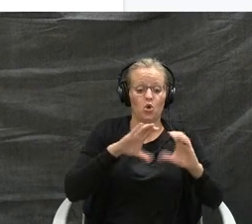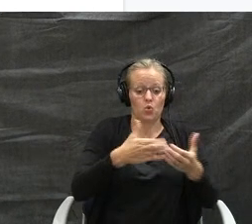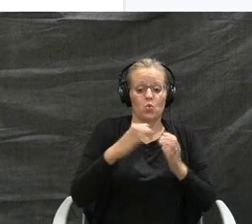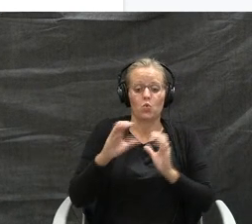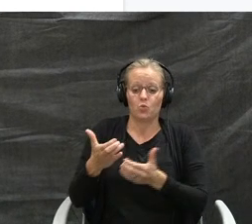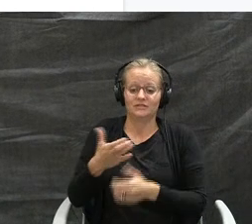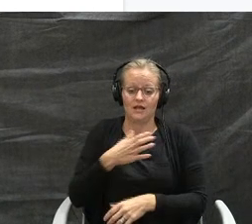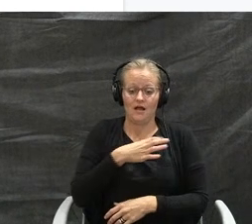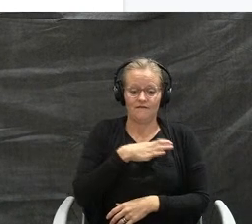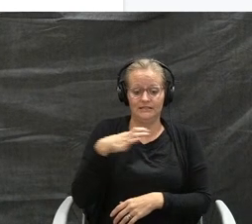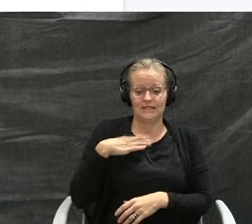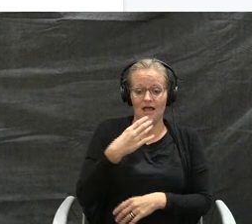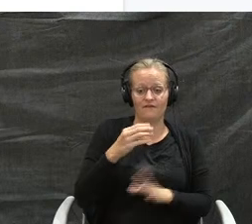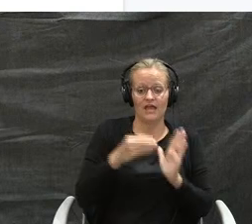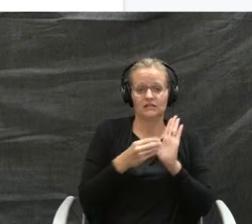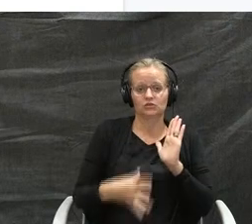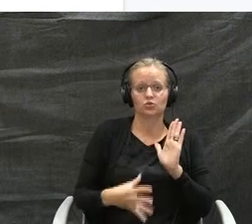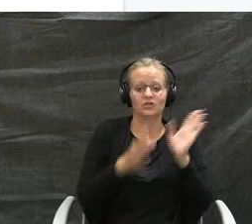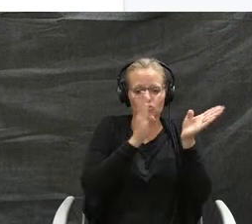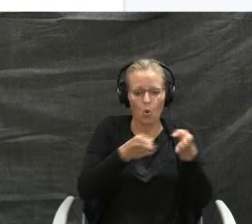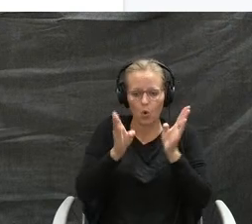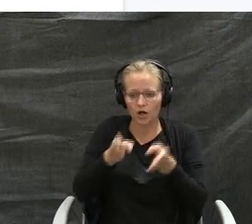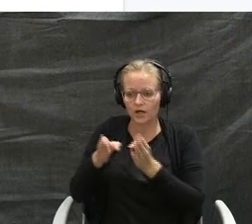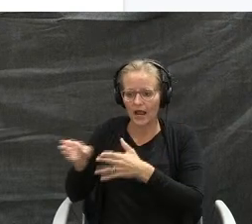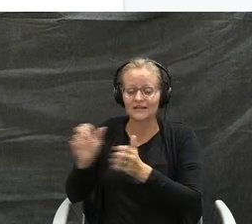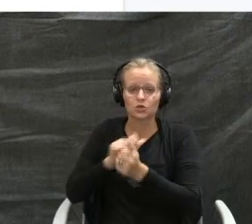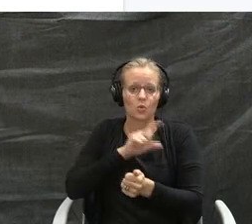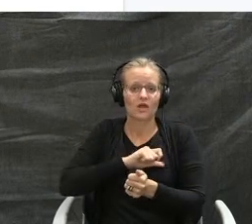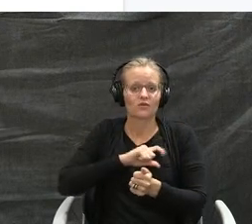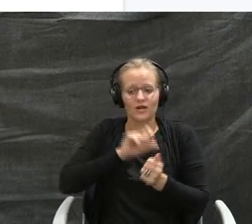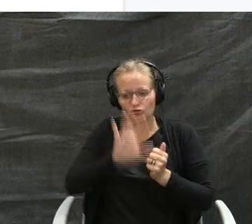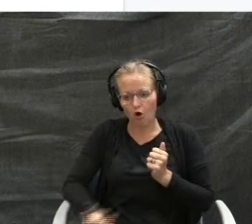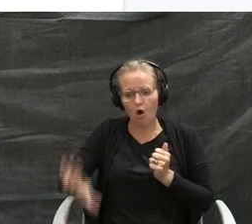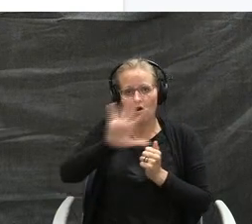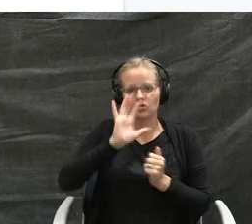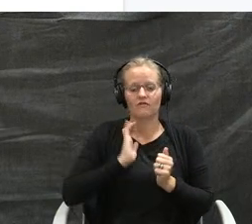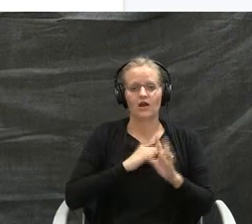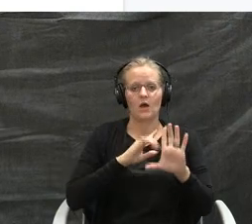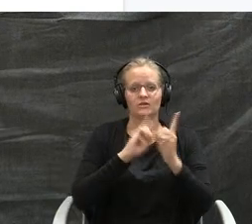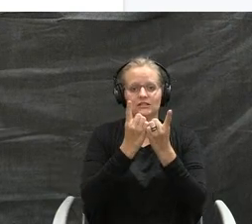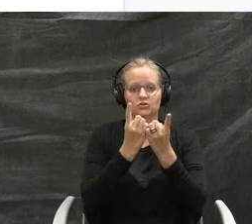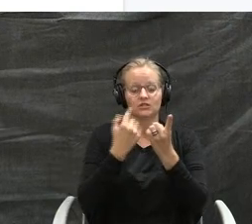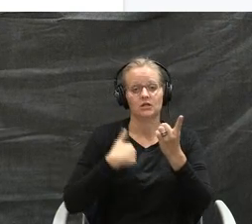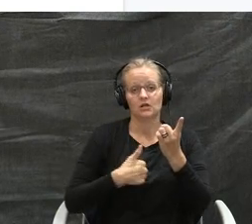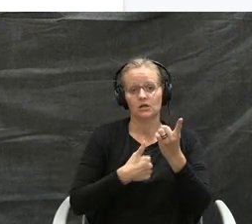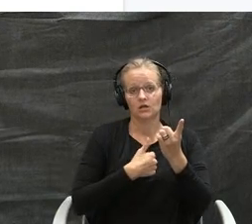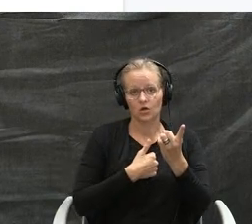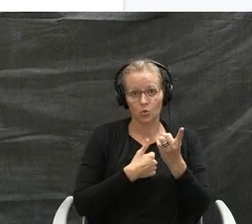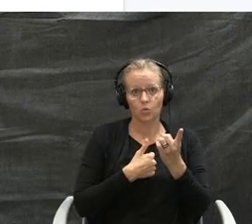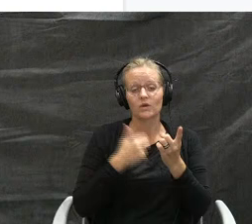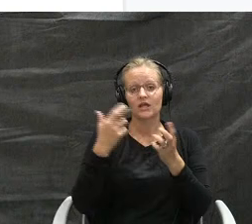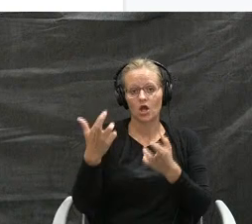by grade levels across the districts. We landed on recommending students be group heterogeneously. Students stay